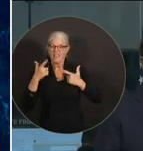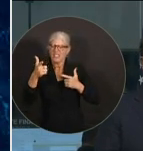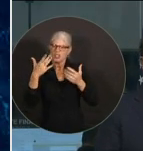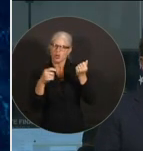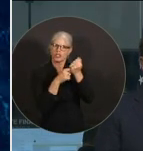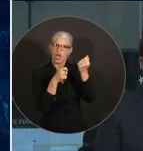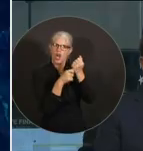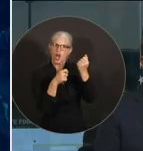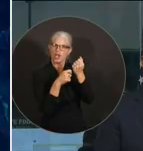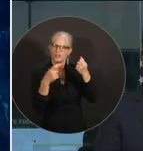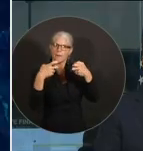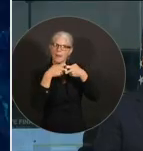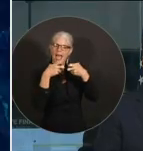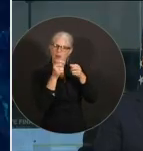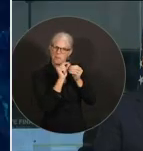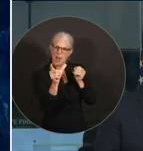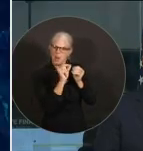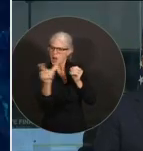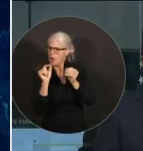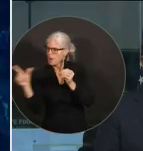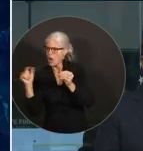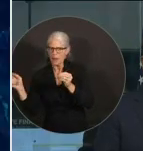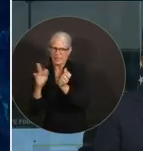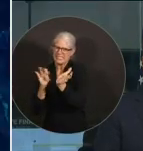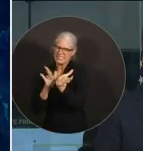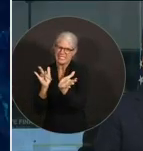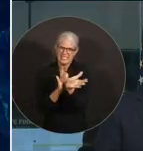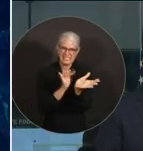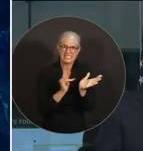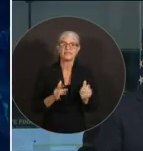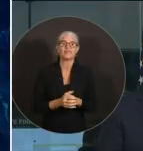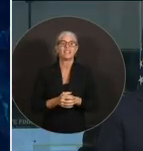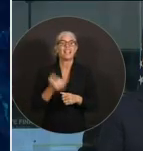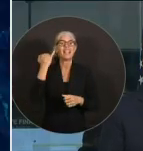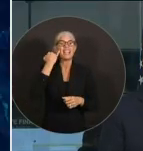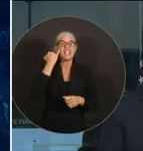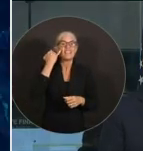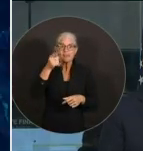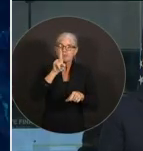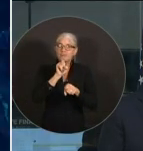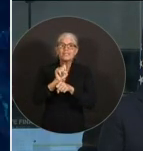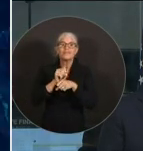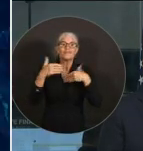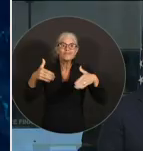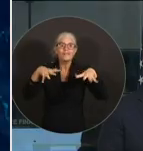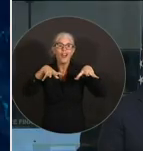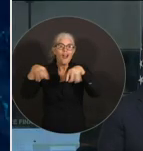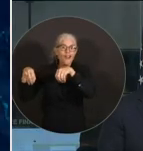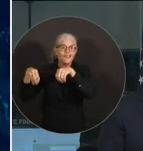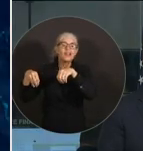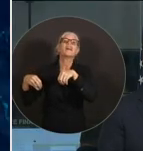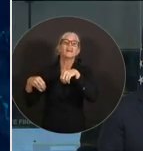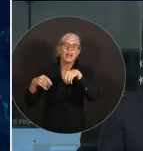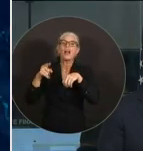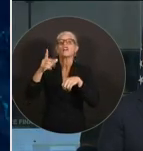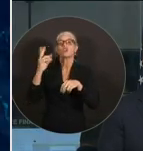DEVICES PLUGGED IN AND KEEP THE CHARGE FULL. IF YOU LOSE